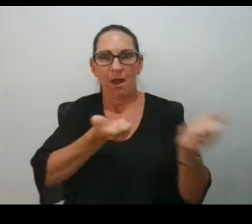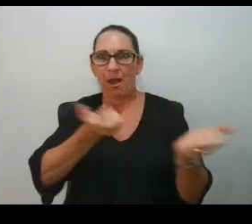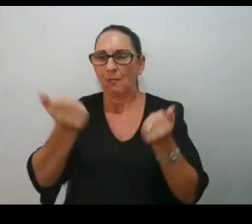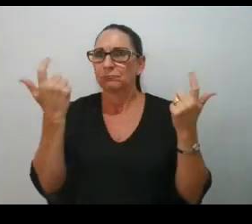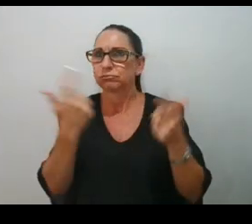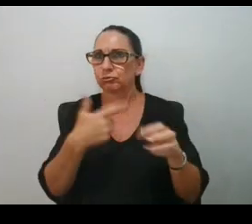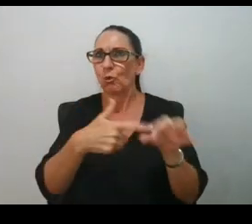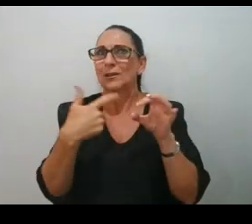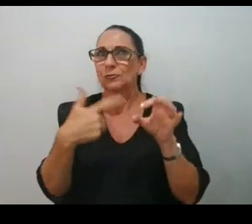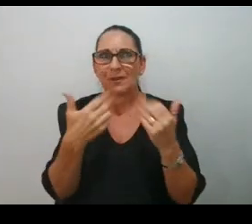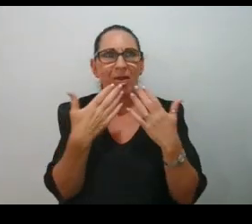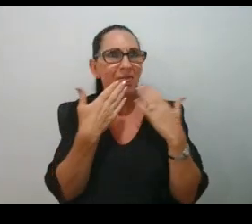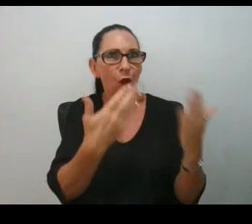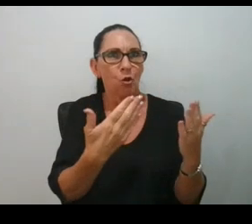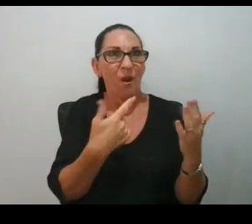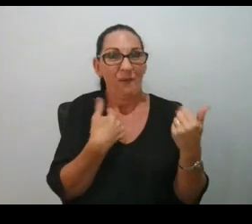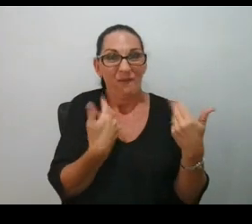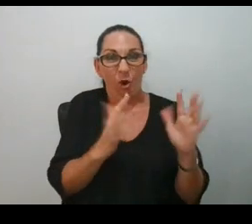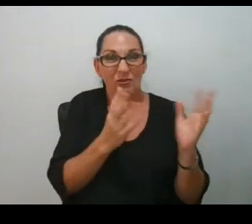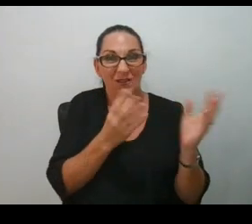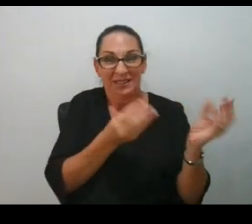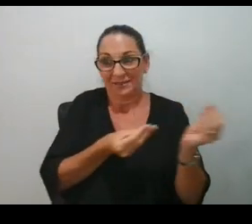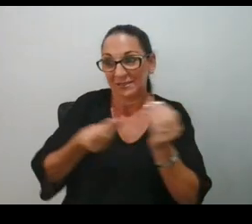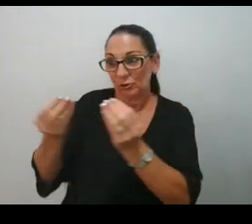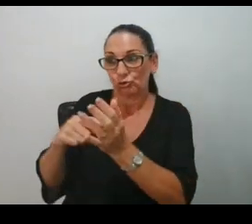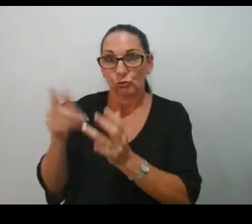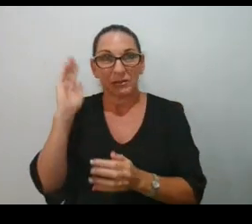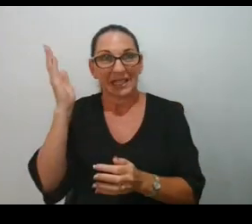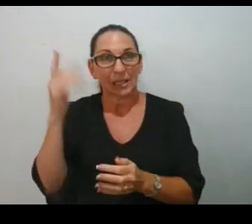those questions with our presenters and we've tried to answer as many as we can throughout